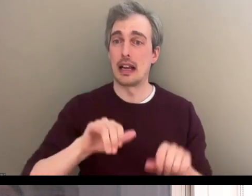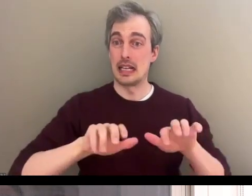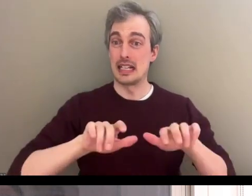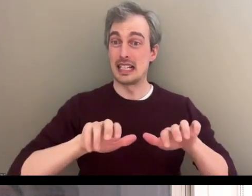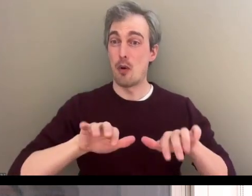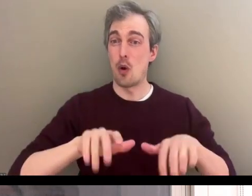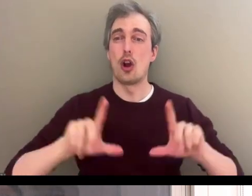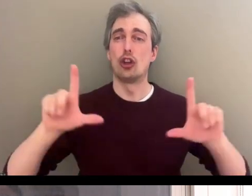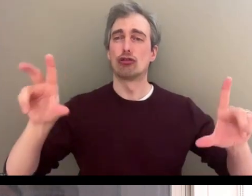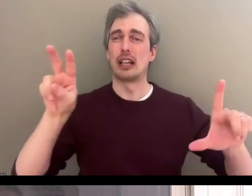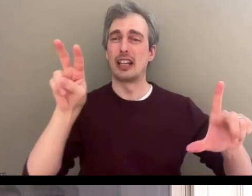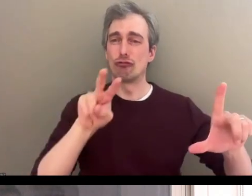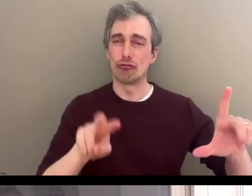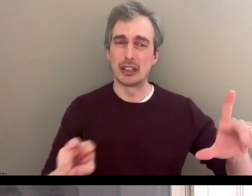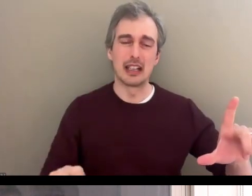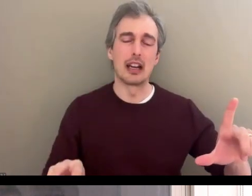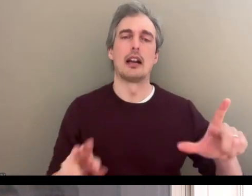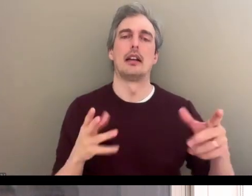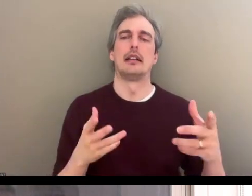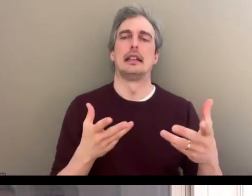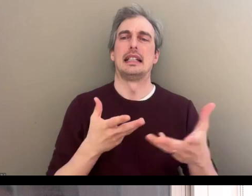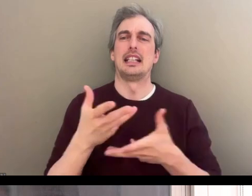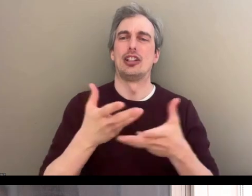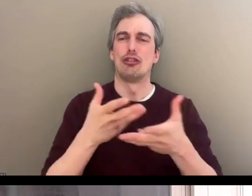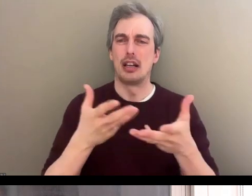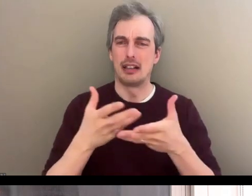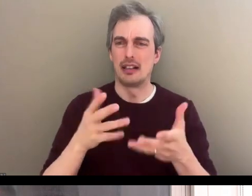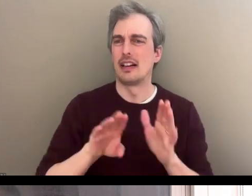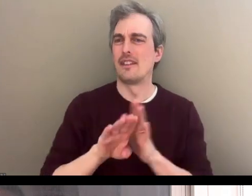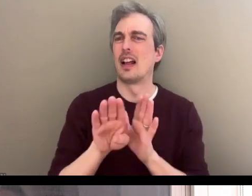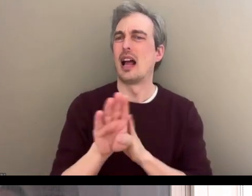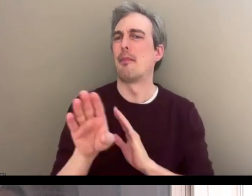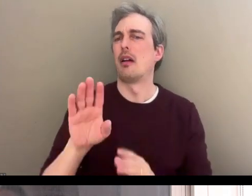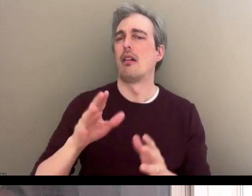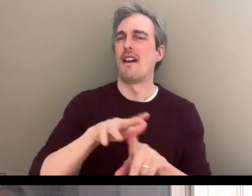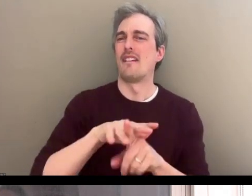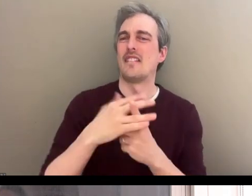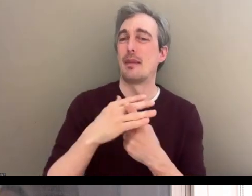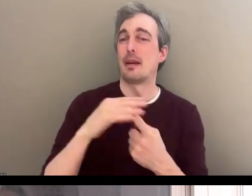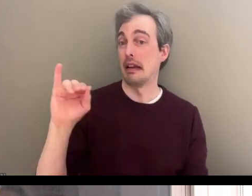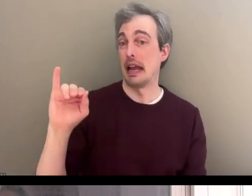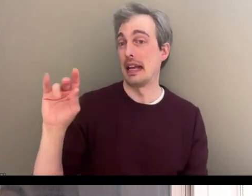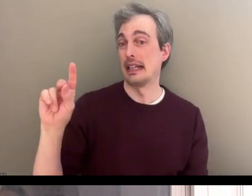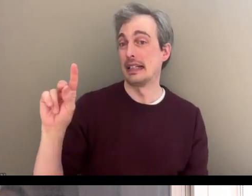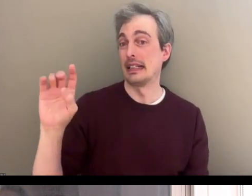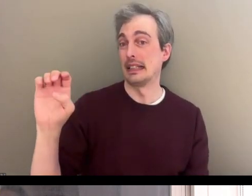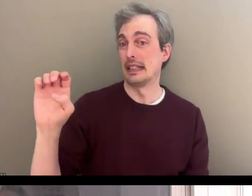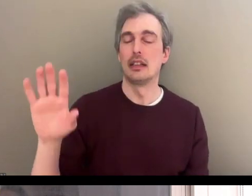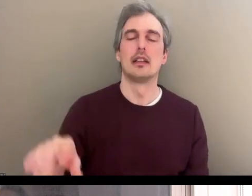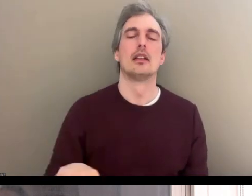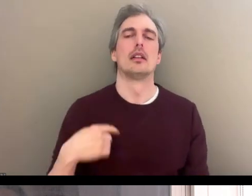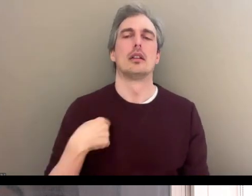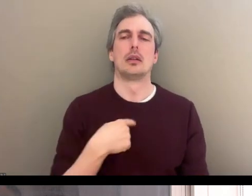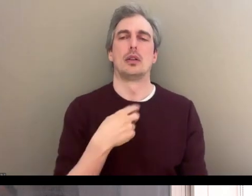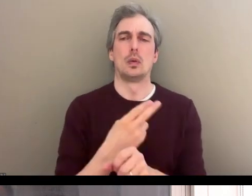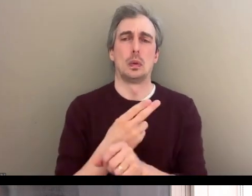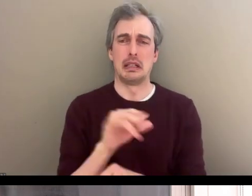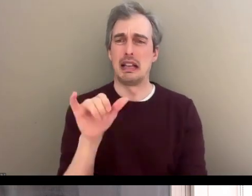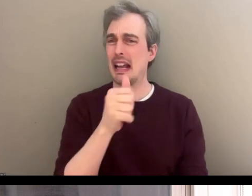environments, or IDEs, such as VS Code. Like any other profession, we are tradespeople, skilled professionals